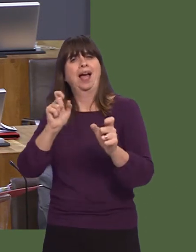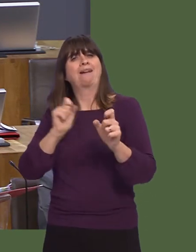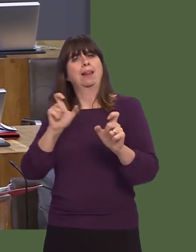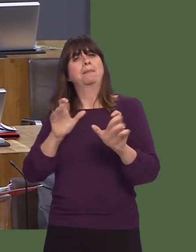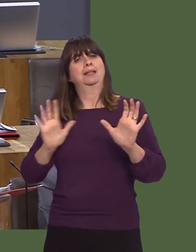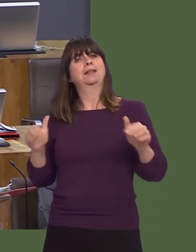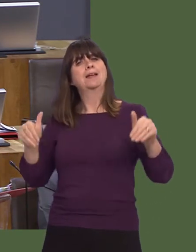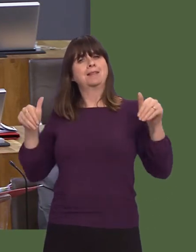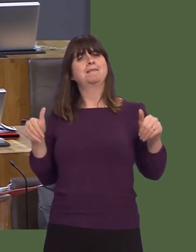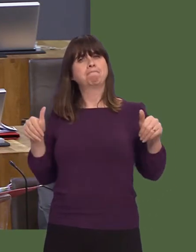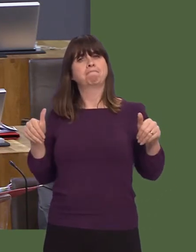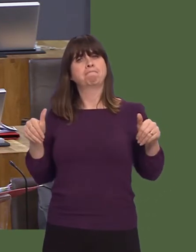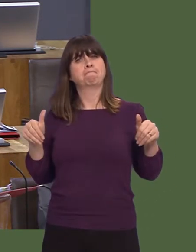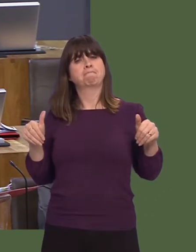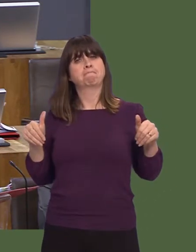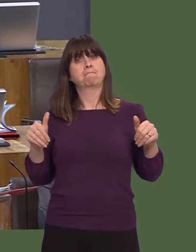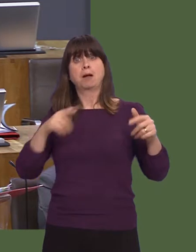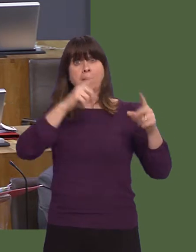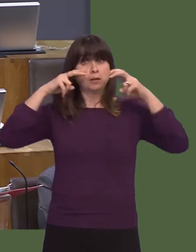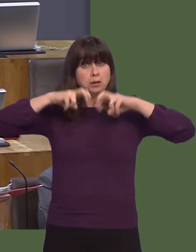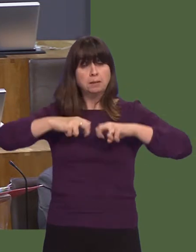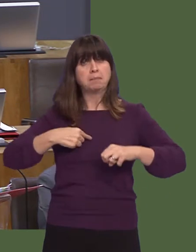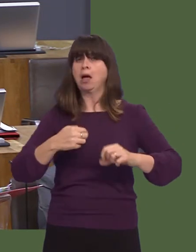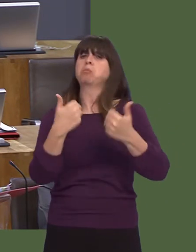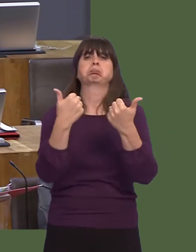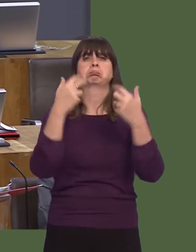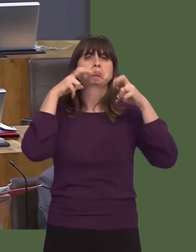have no difficulty with that. Let me set out as best I can what my explanation